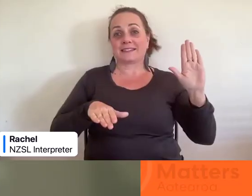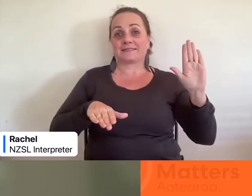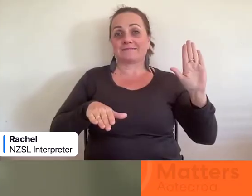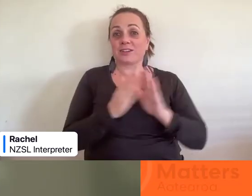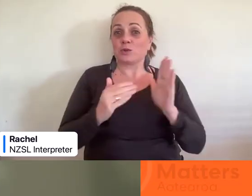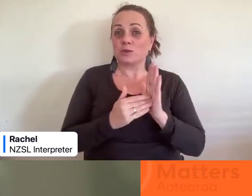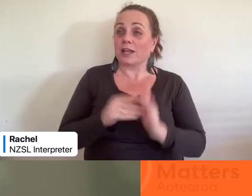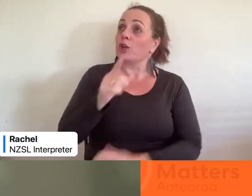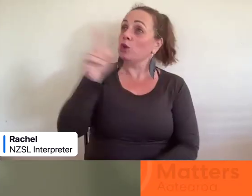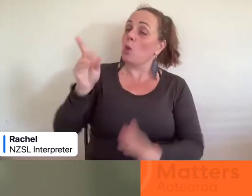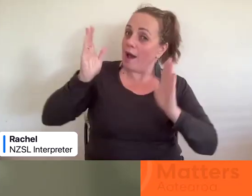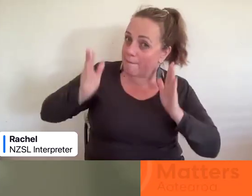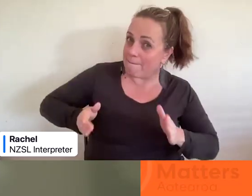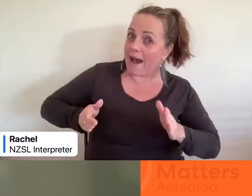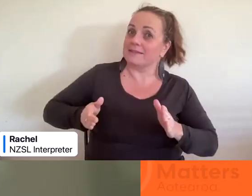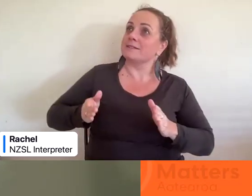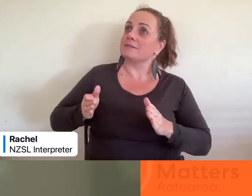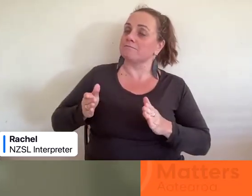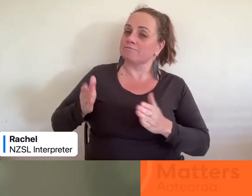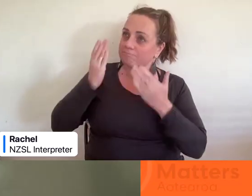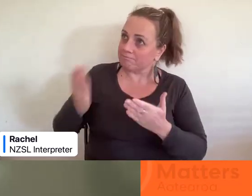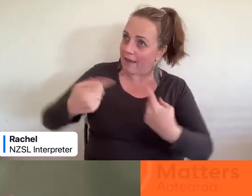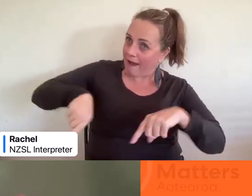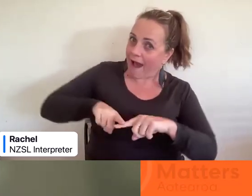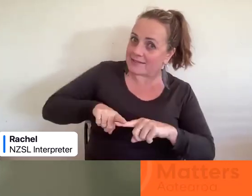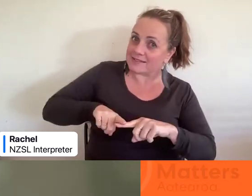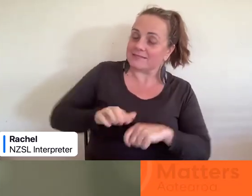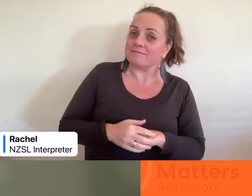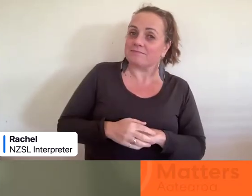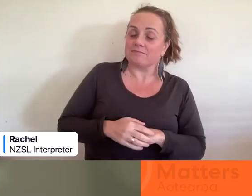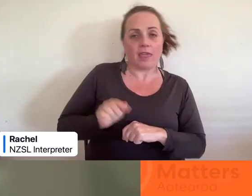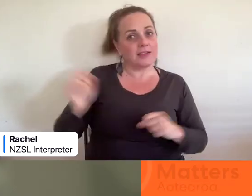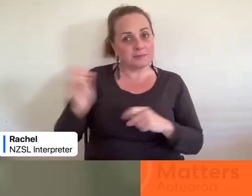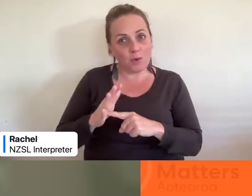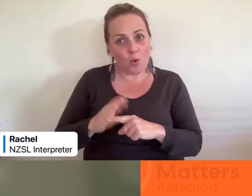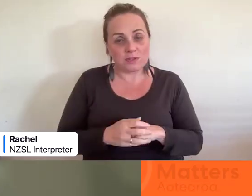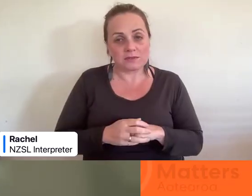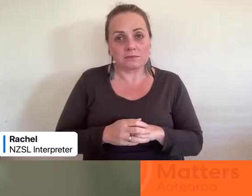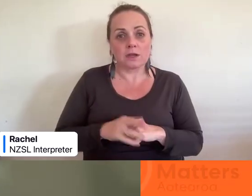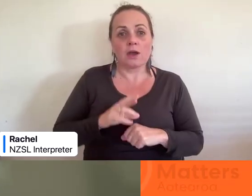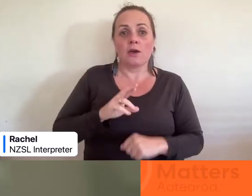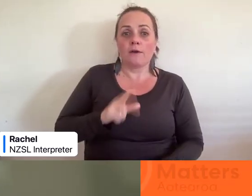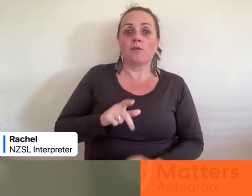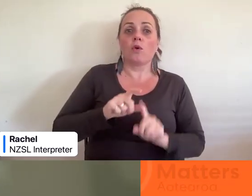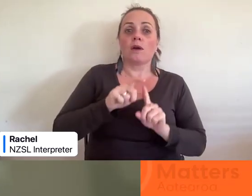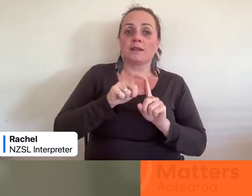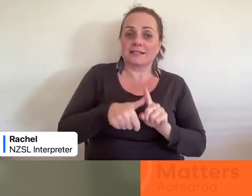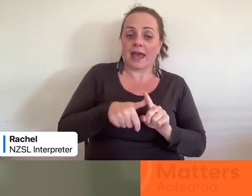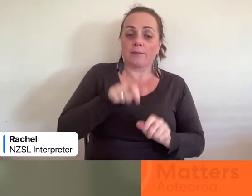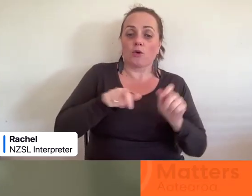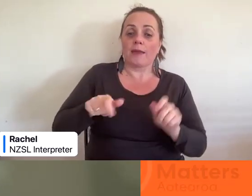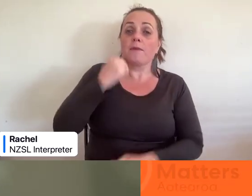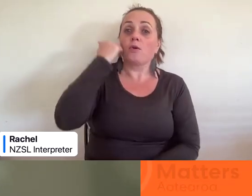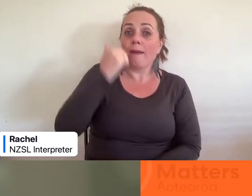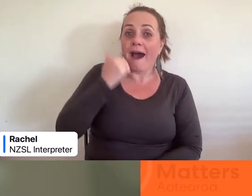have an obligation to us. And that matters. For whānau hauā, tāngata whaikaha Māori, which I am,